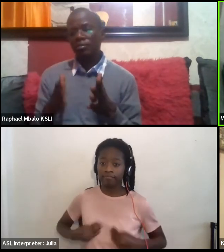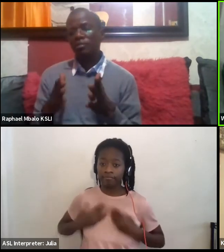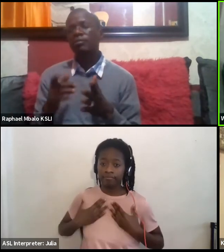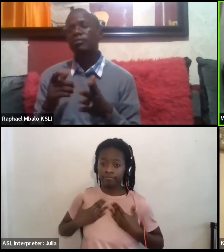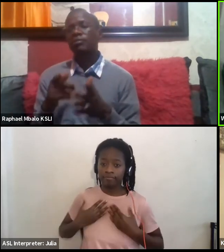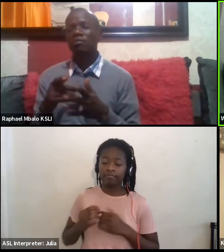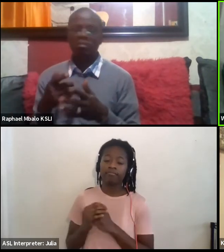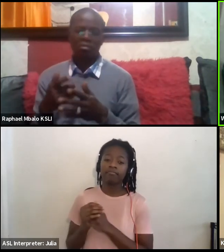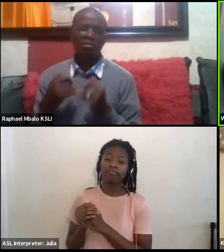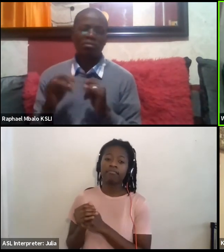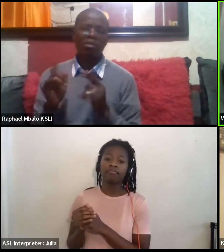And...